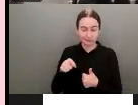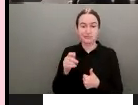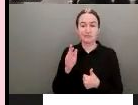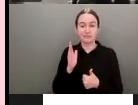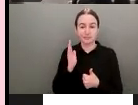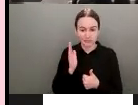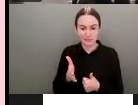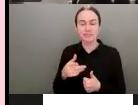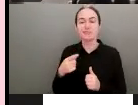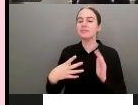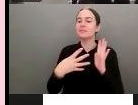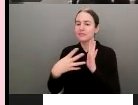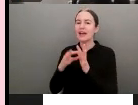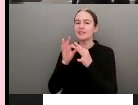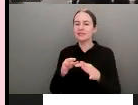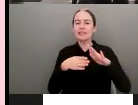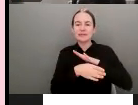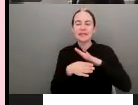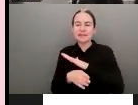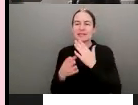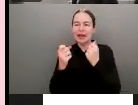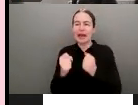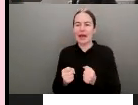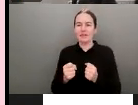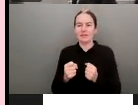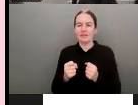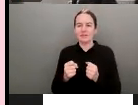with accessibility scanner, Android application